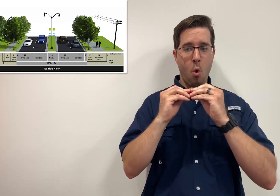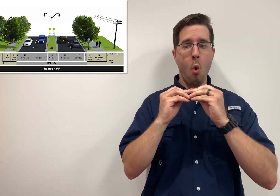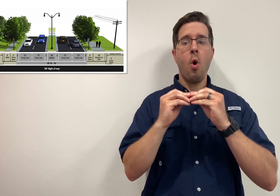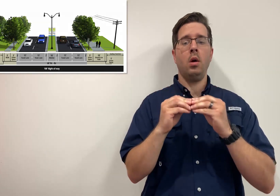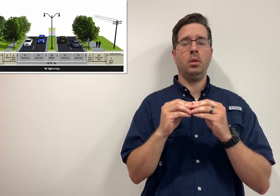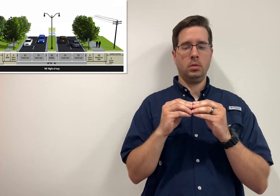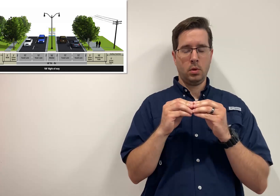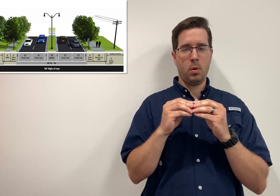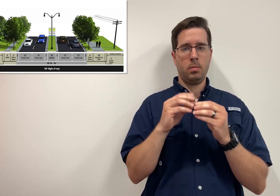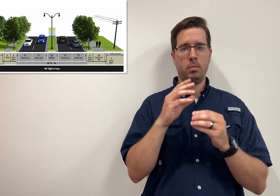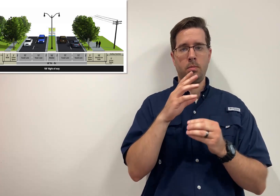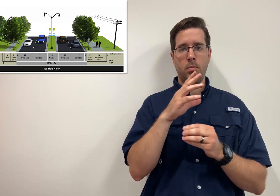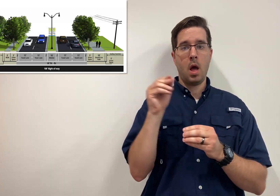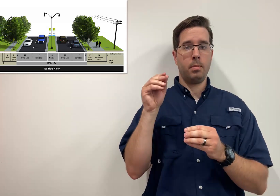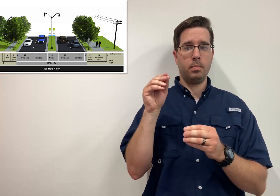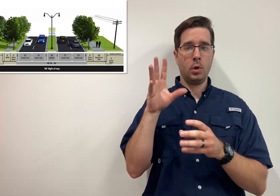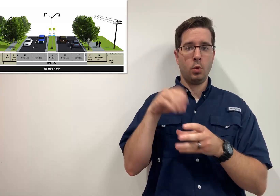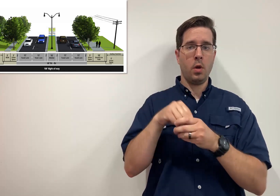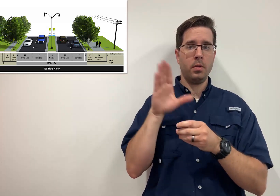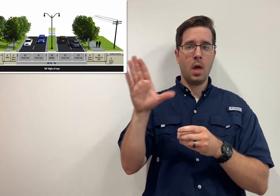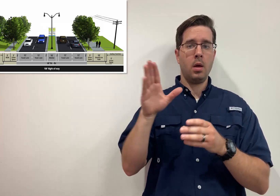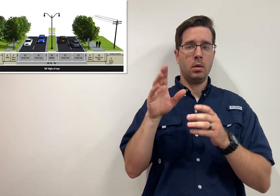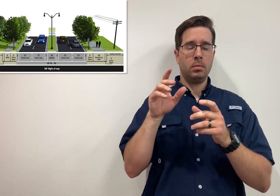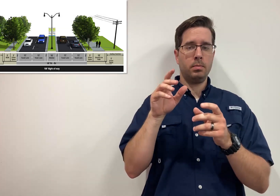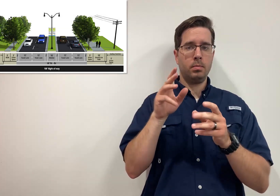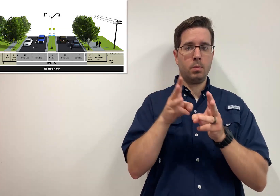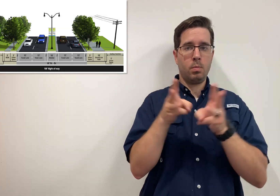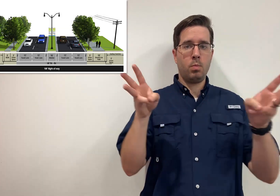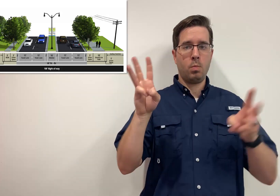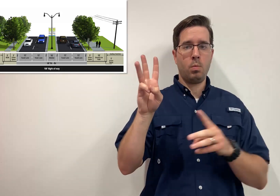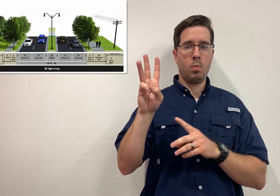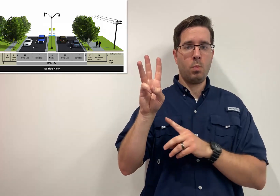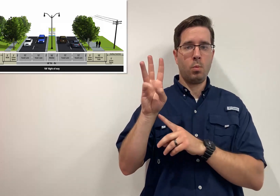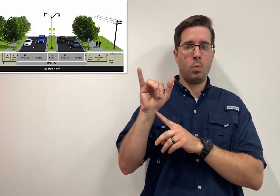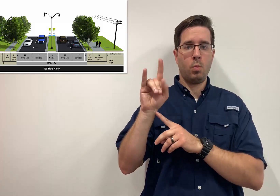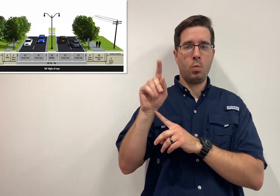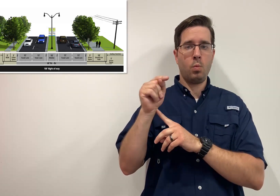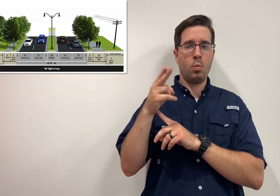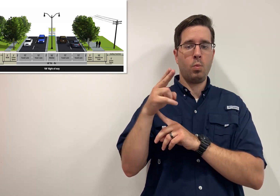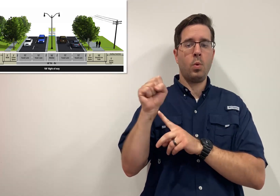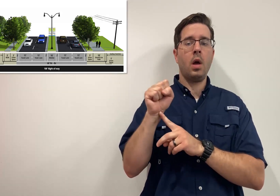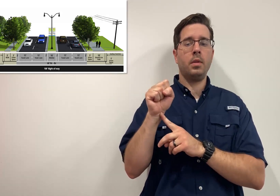their widths,